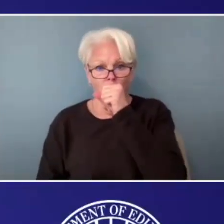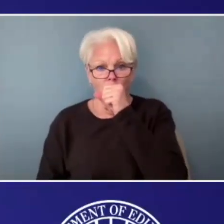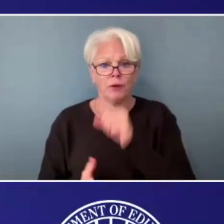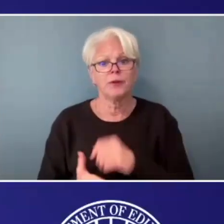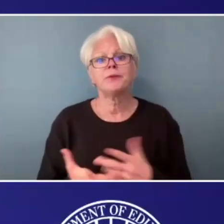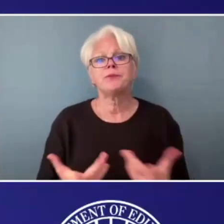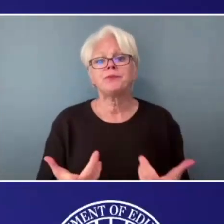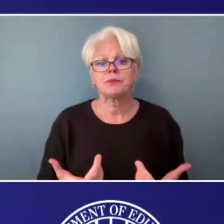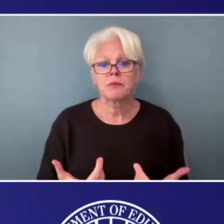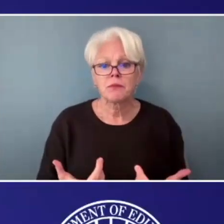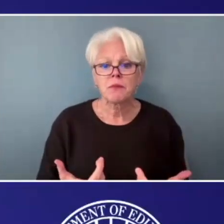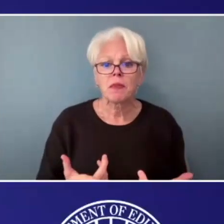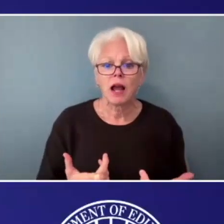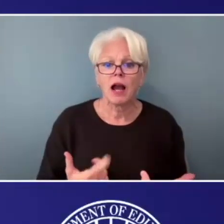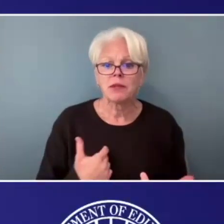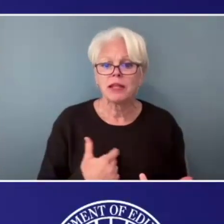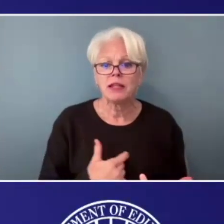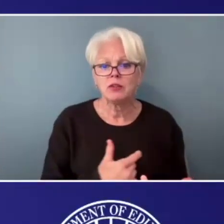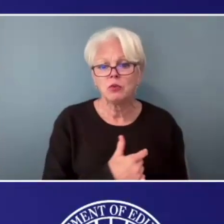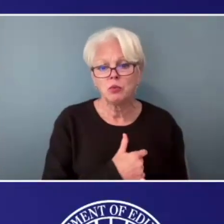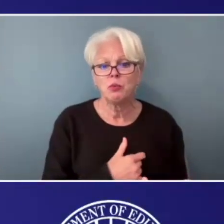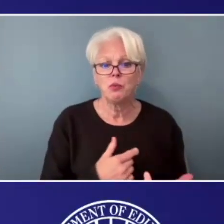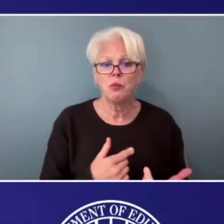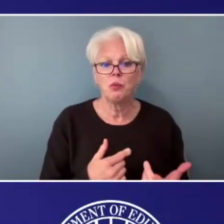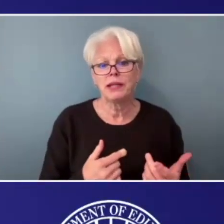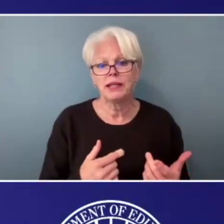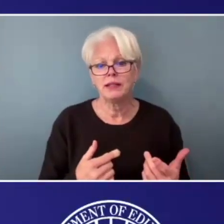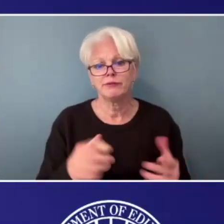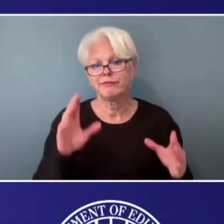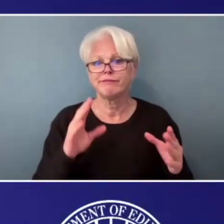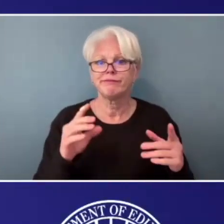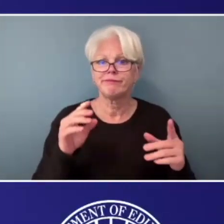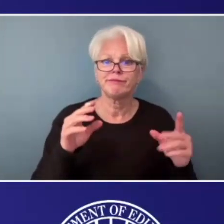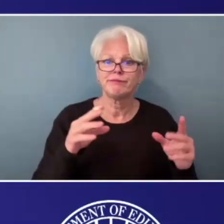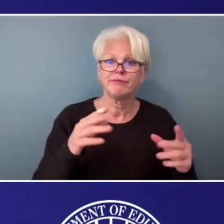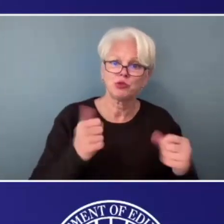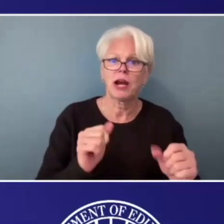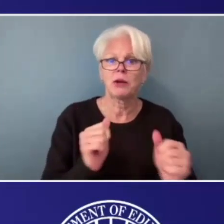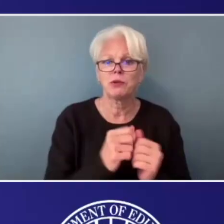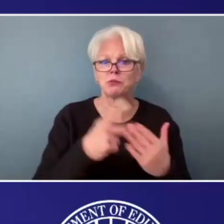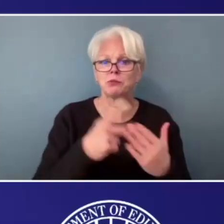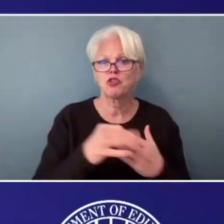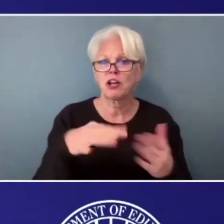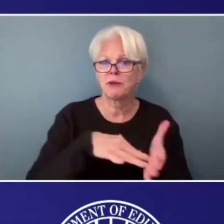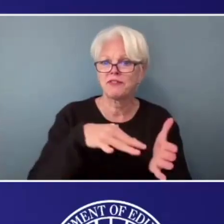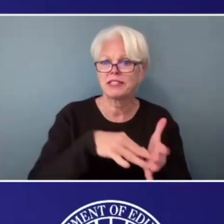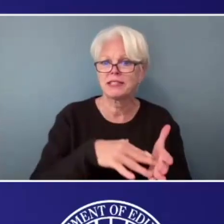program of study because that's what it's referring to. You know, the other way is to try to construct some type of,